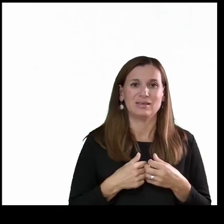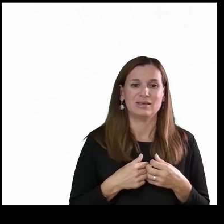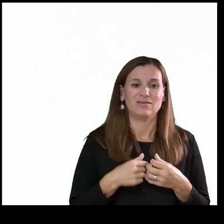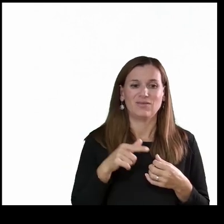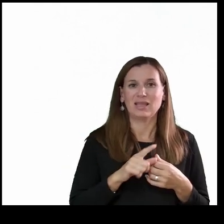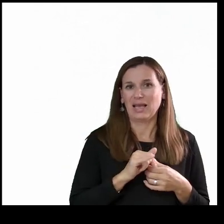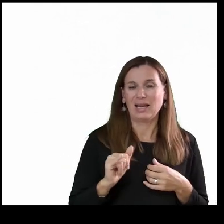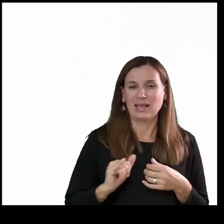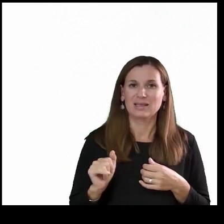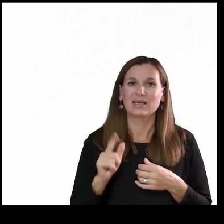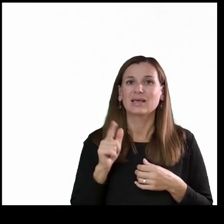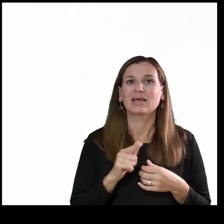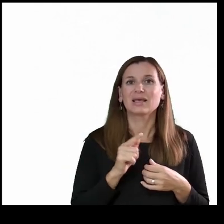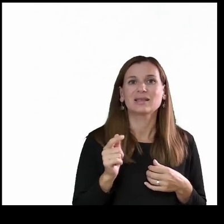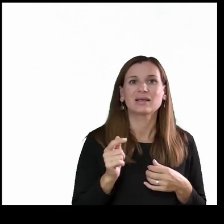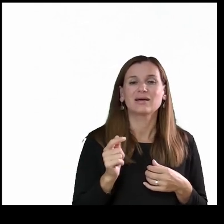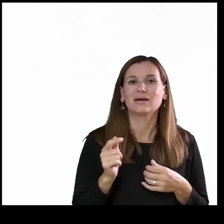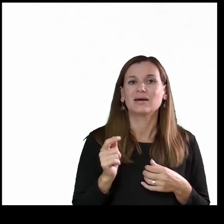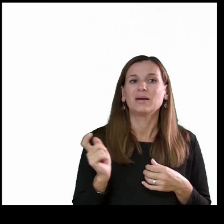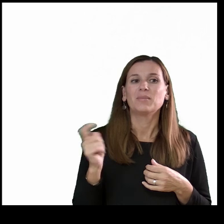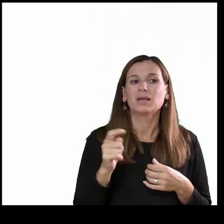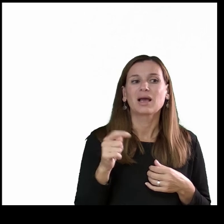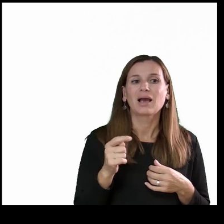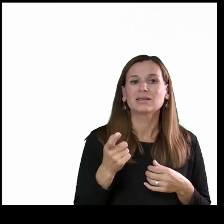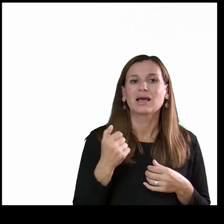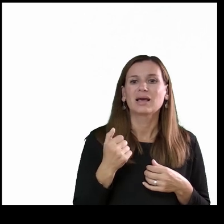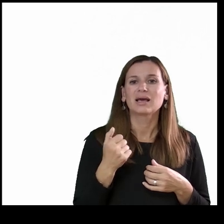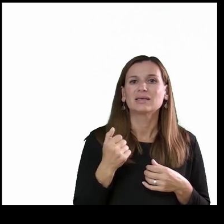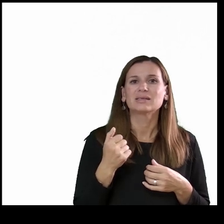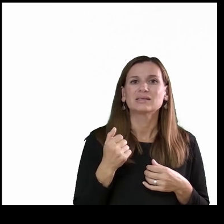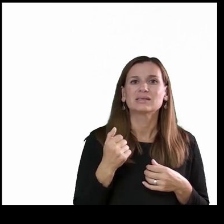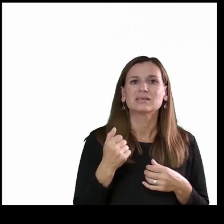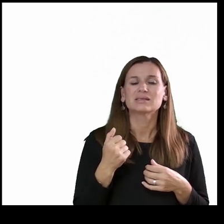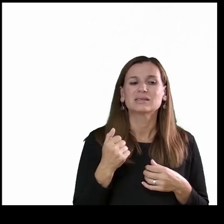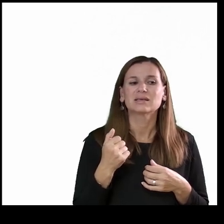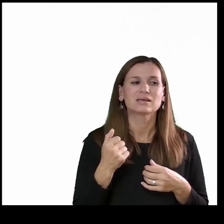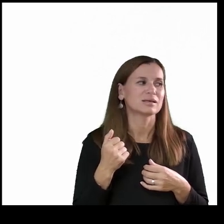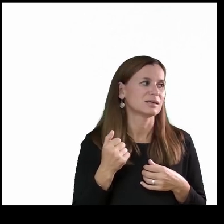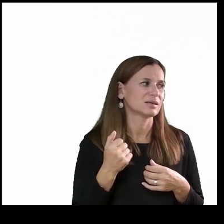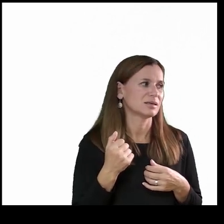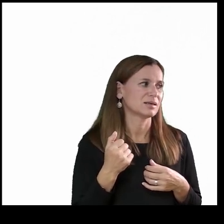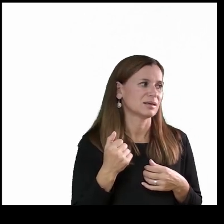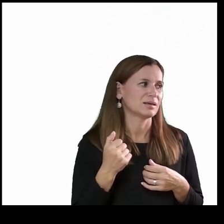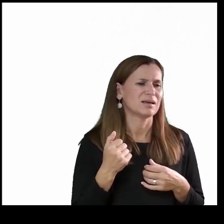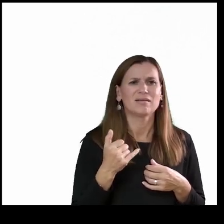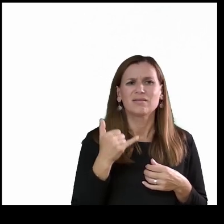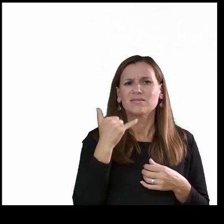and it's coming, it's issuing from Bell Telephone laboratories which invented electronics and